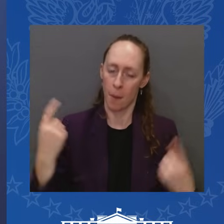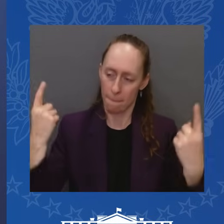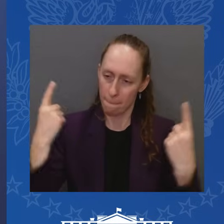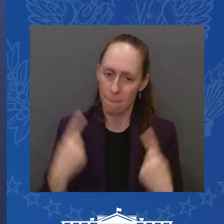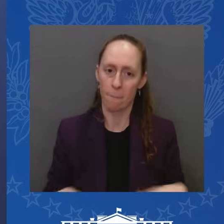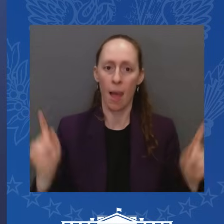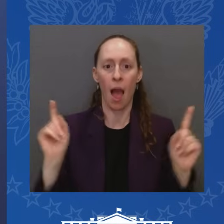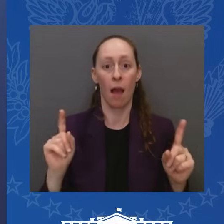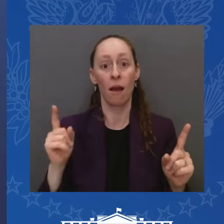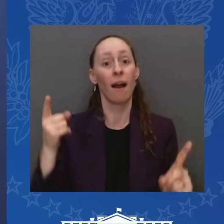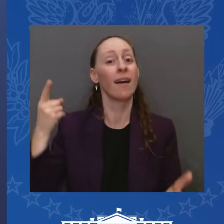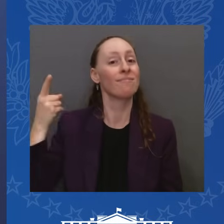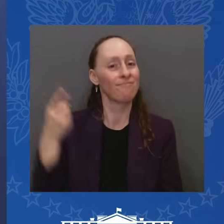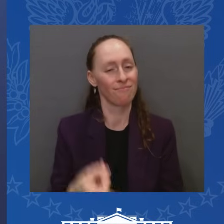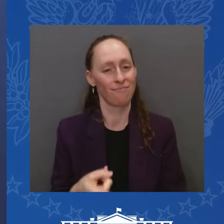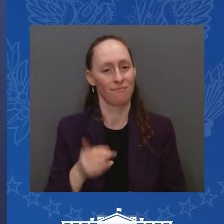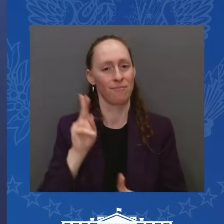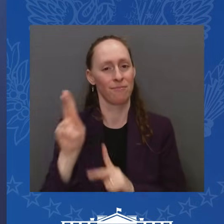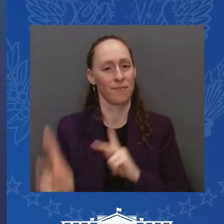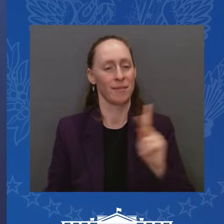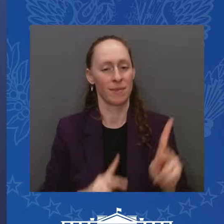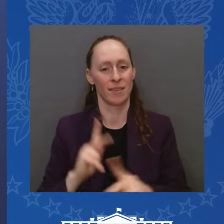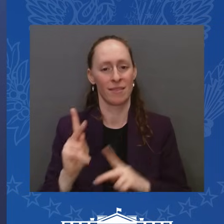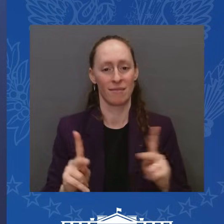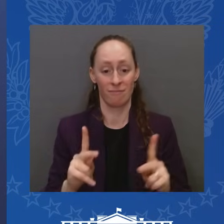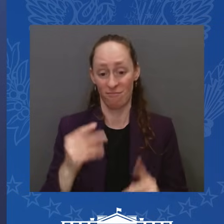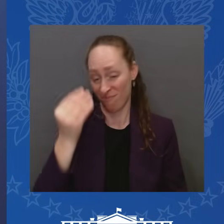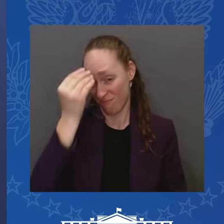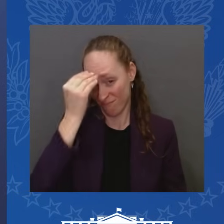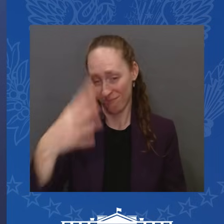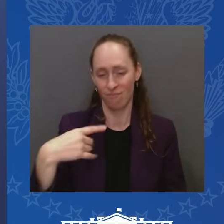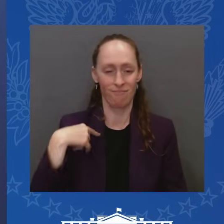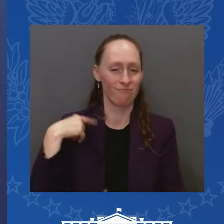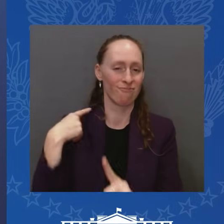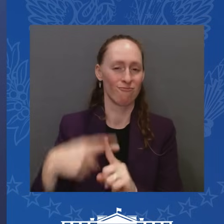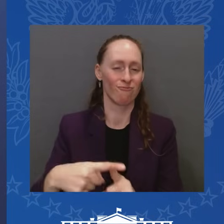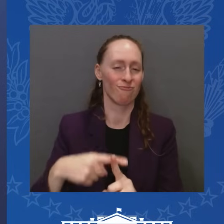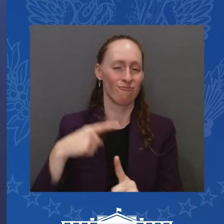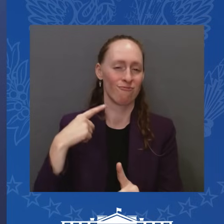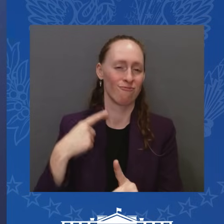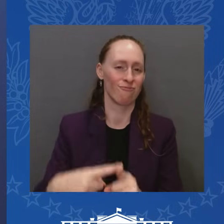about America's future. I want to thank you. And I'm going to leave you now with Secretary Gina Raimondo,